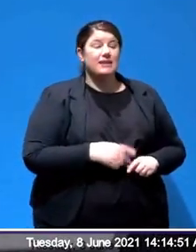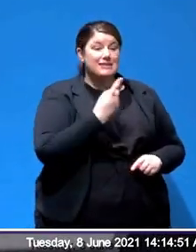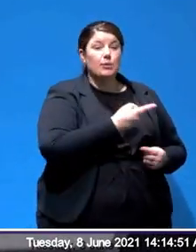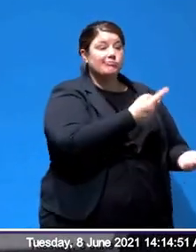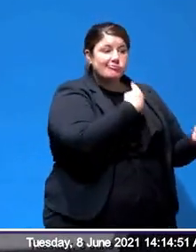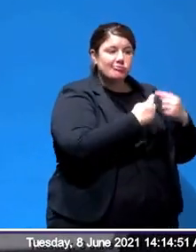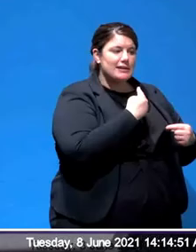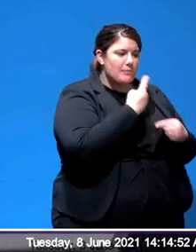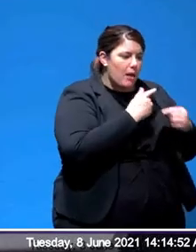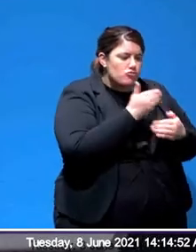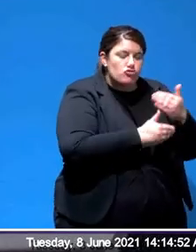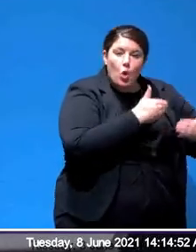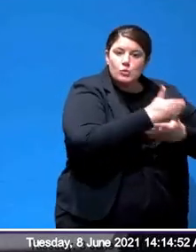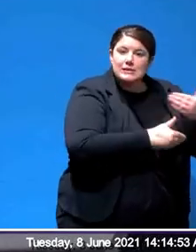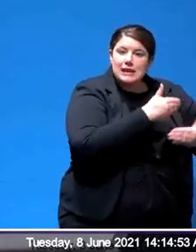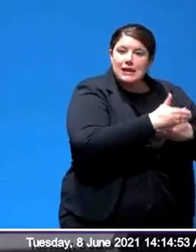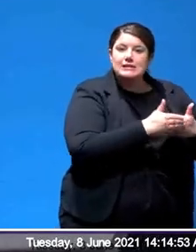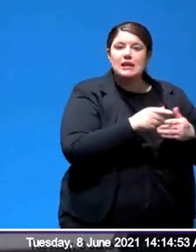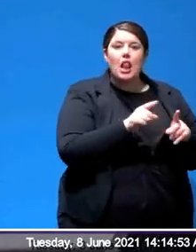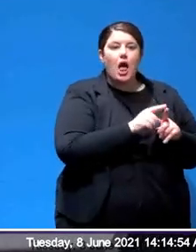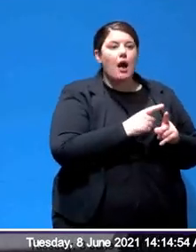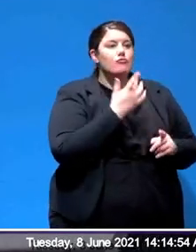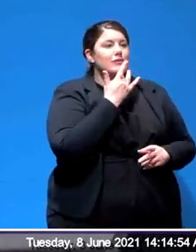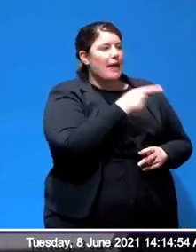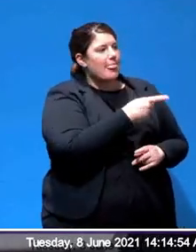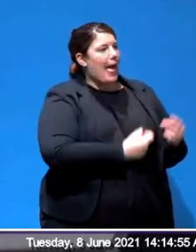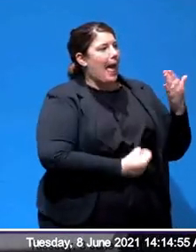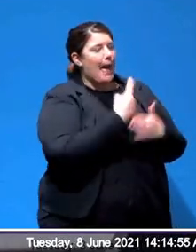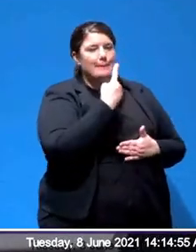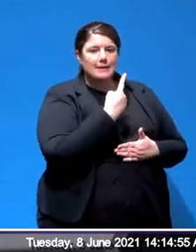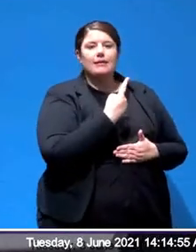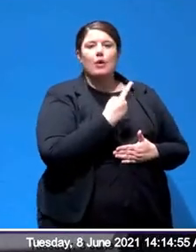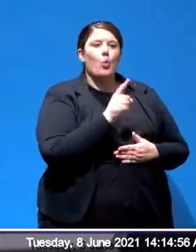have been like a dummy incident for investigating.